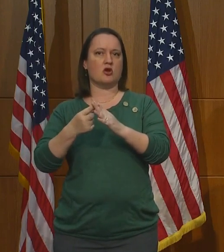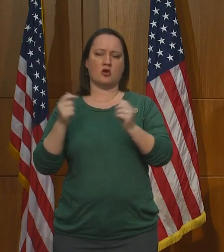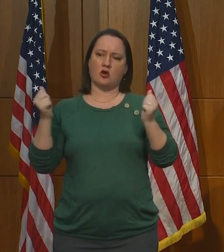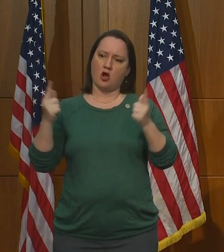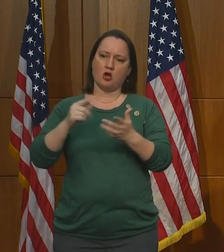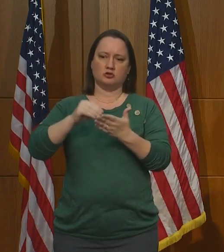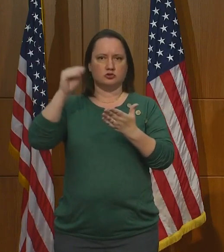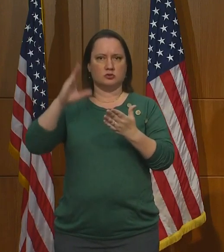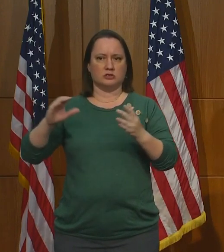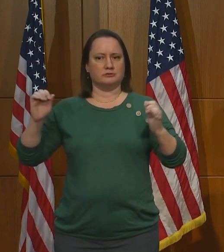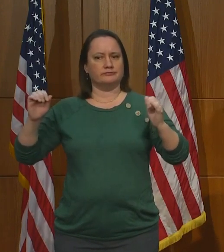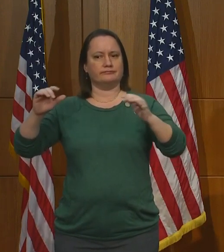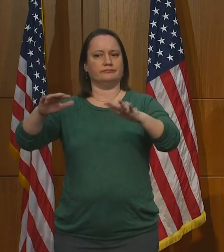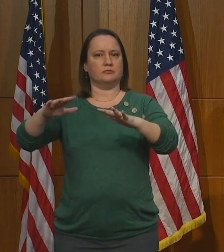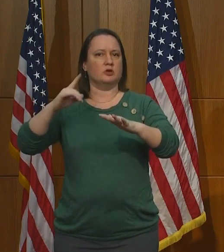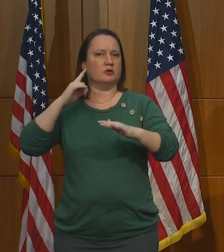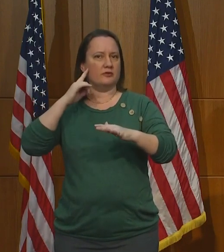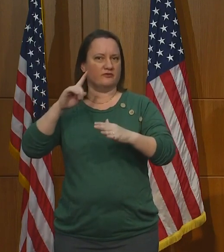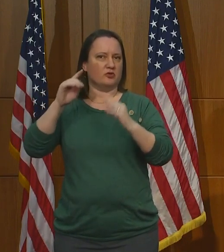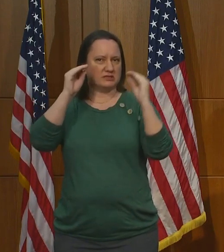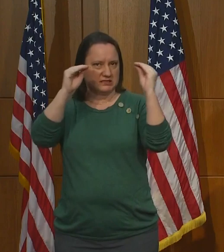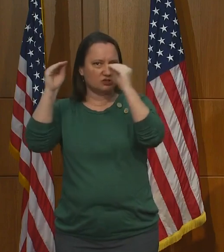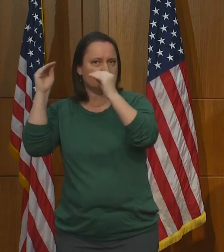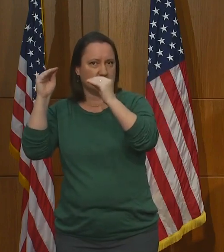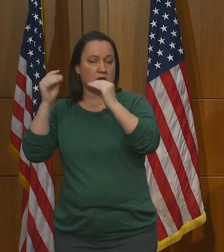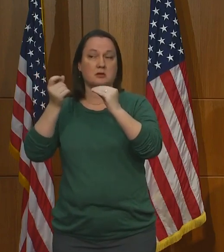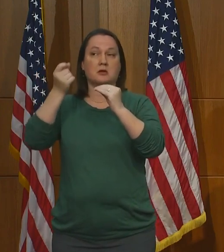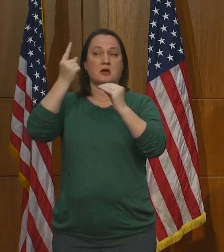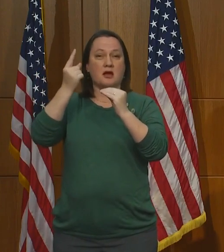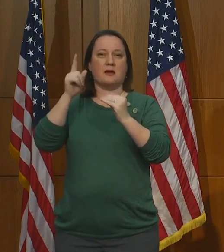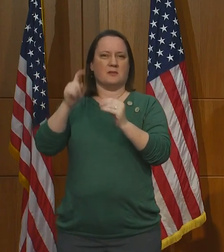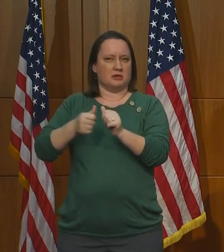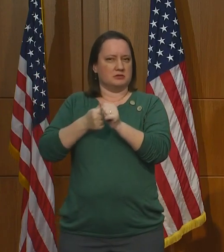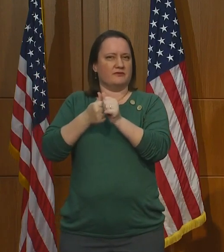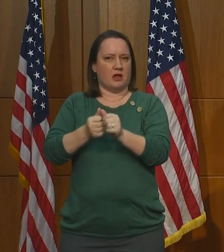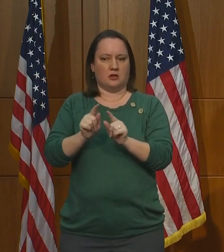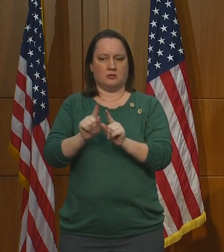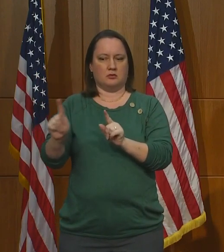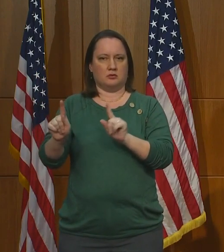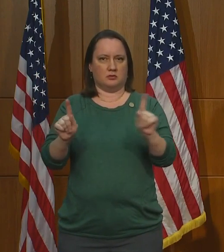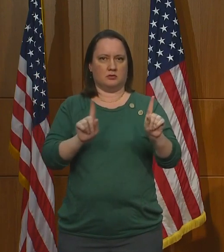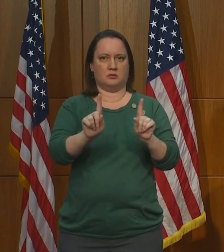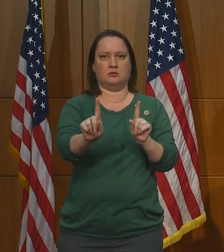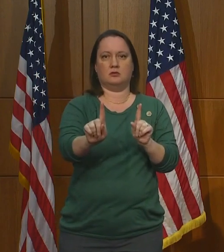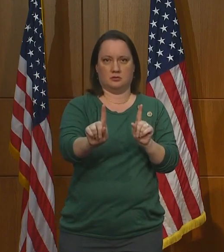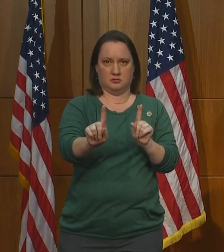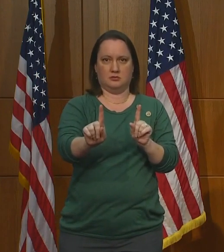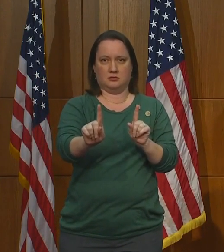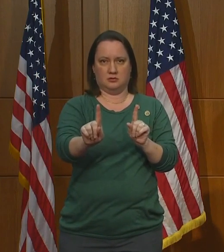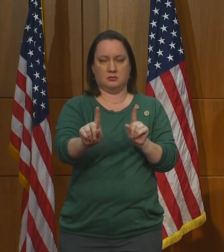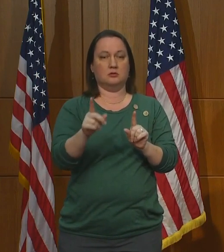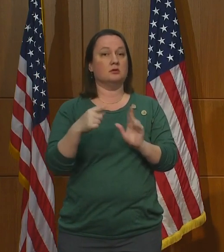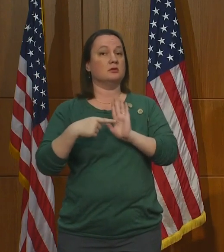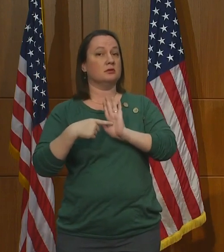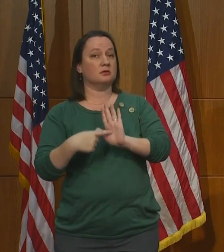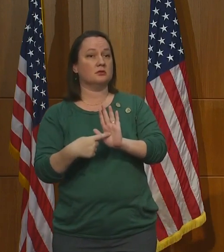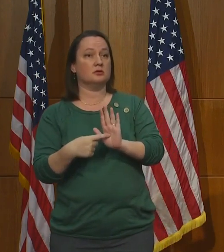SCHOOLS TO SHIFT TO IN PERSON INSTRUCTION. FOR ALL STUDENTS. BUT THEY WILL NEED TO PUT